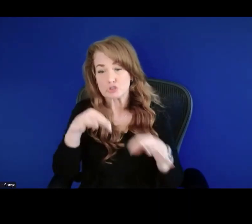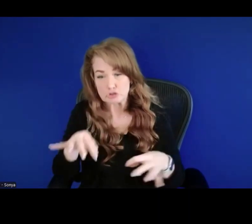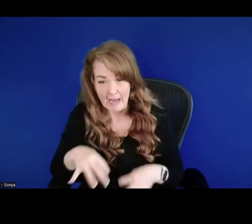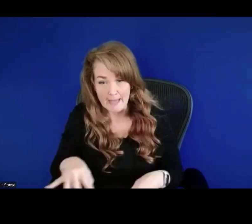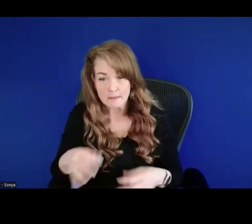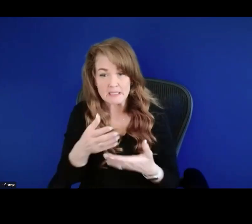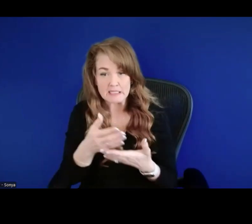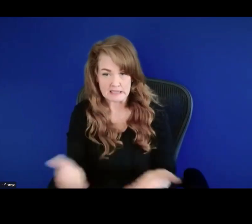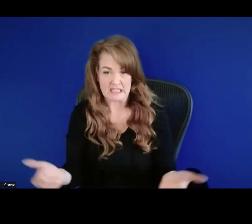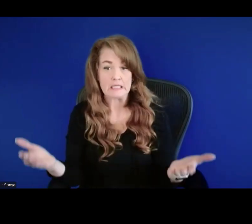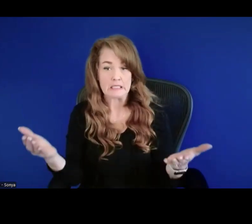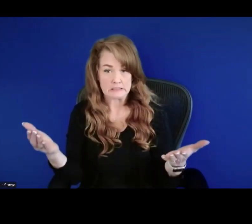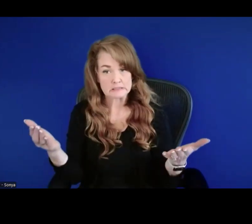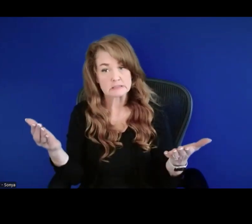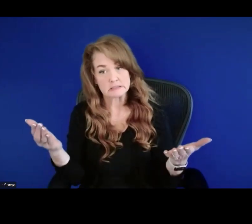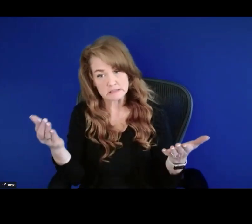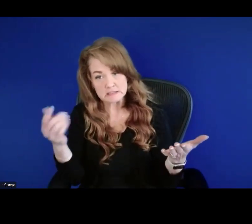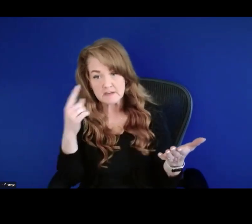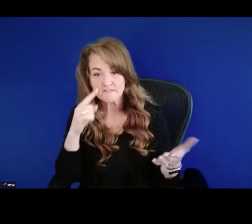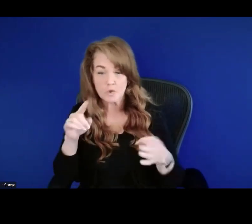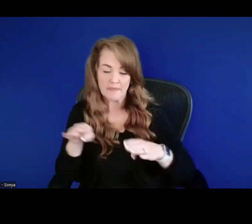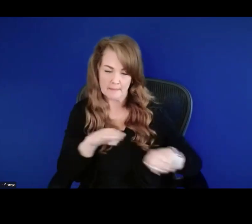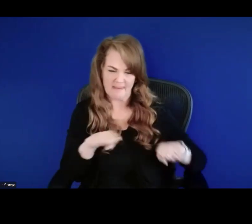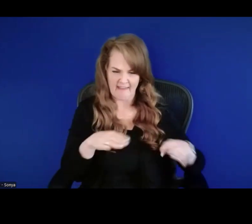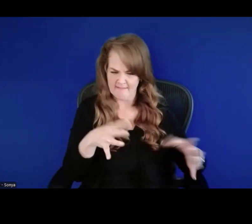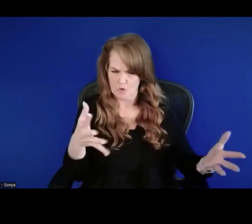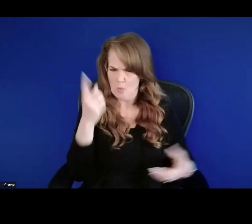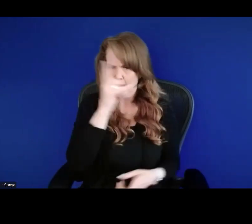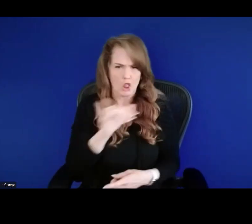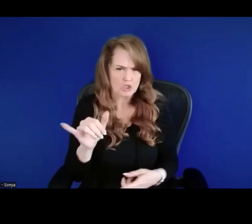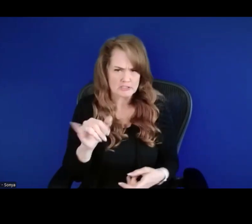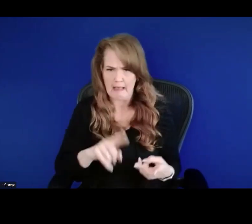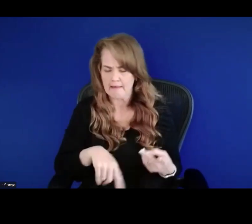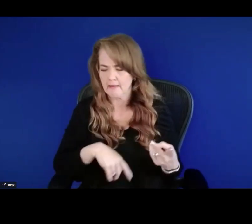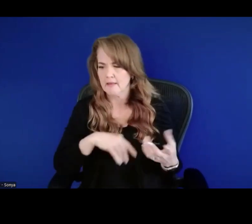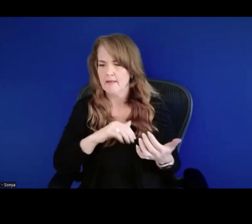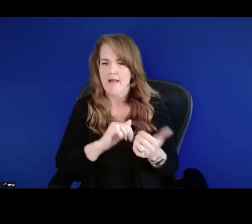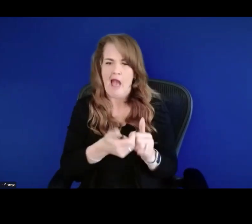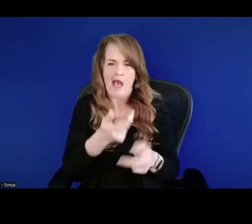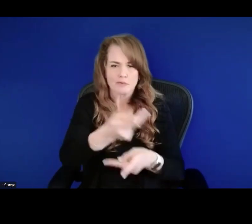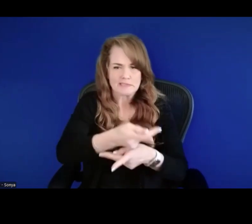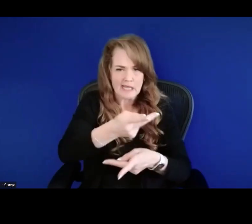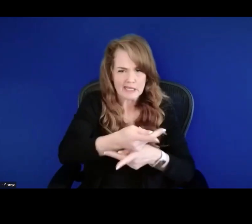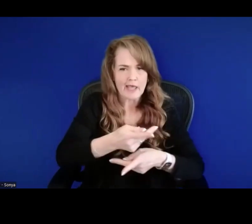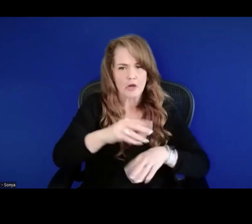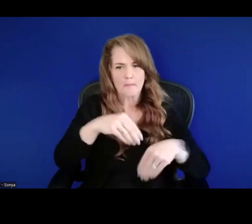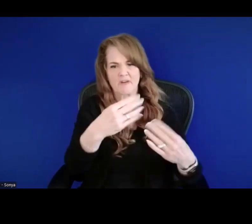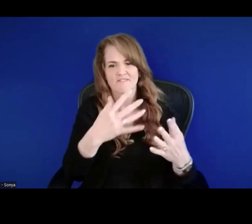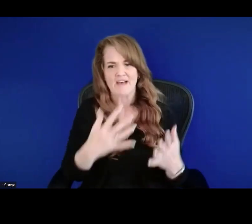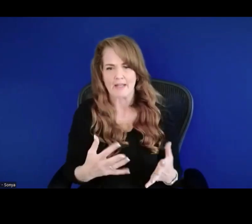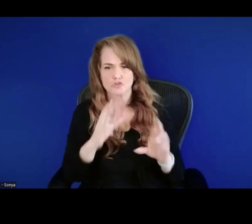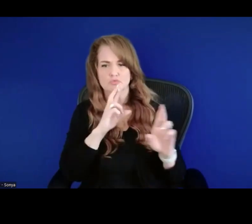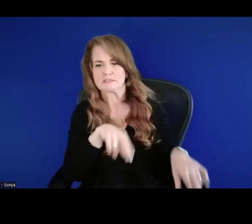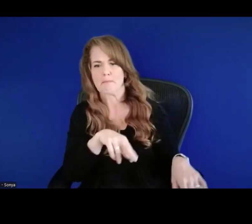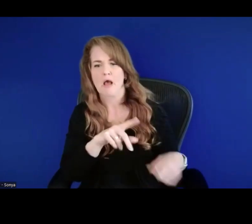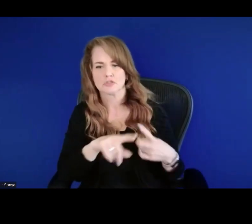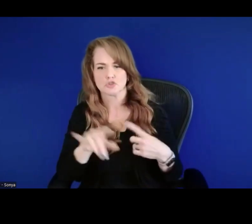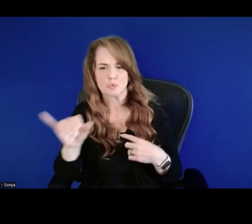the behaviors are looking like and how daycare providers are responding to the. The behaviors.